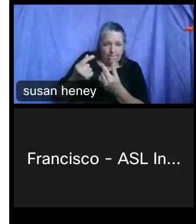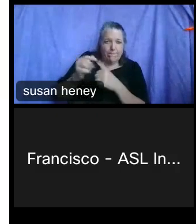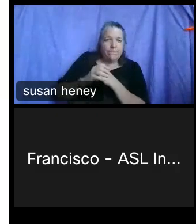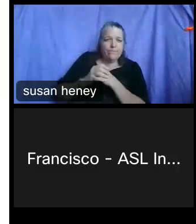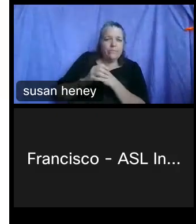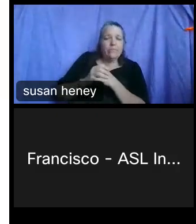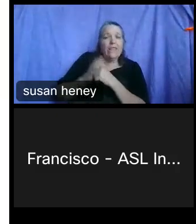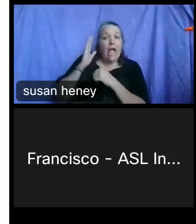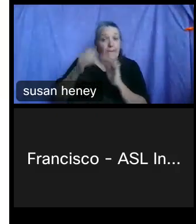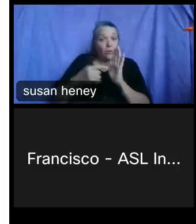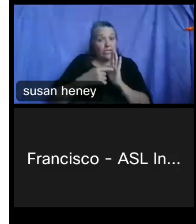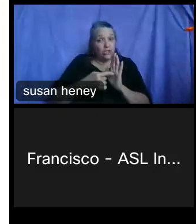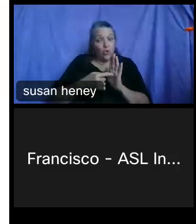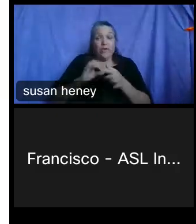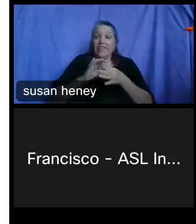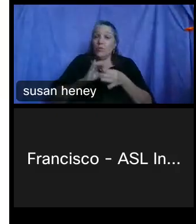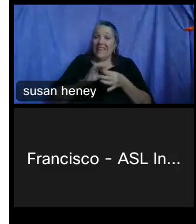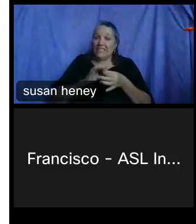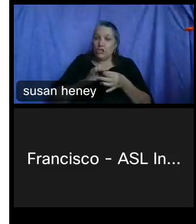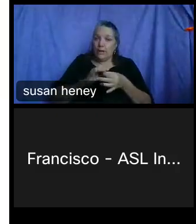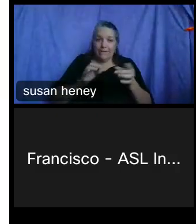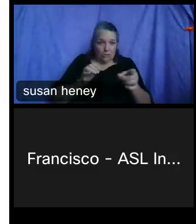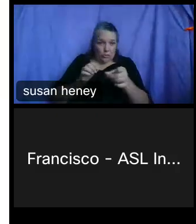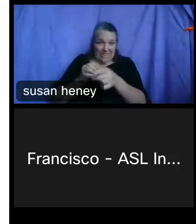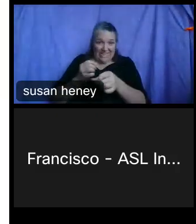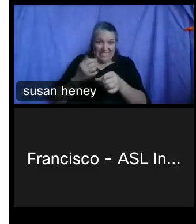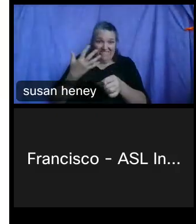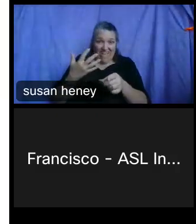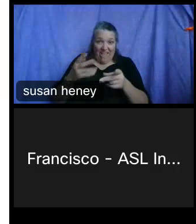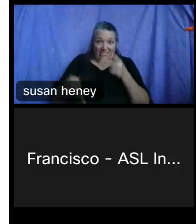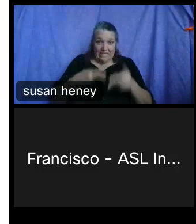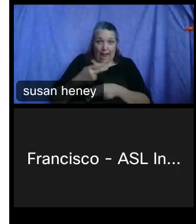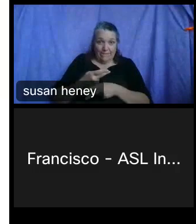the relationship between these common geographic types and how they are nested within one another.